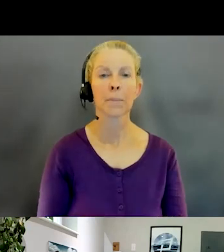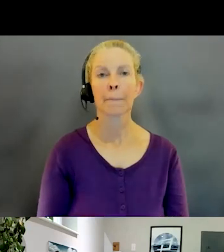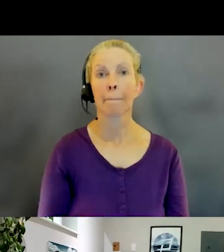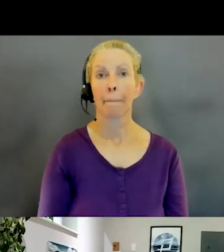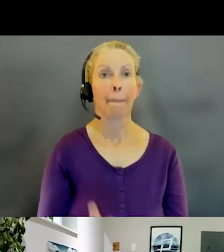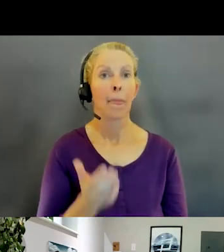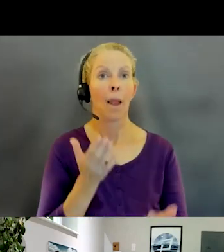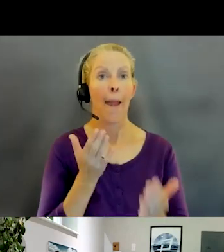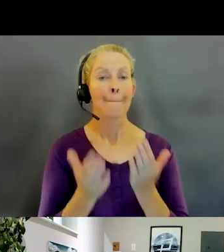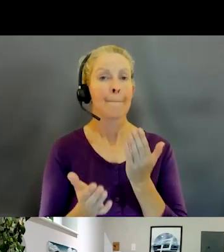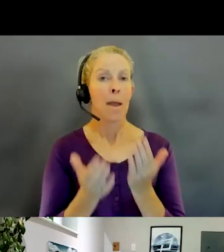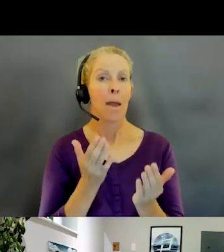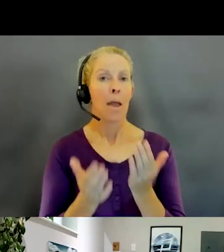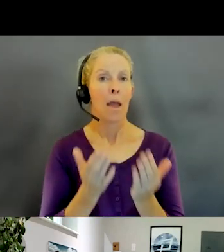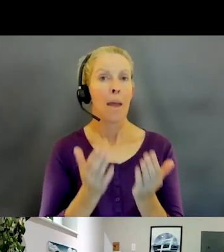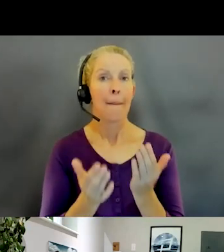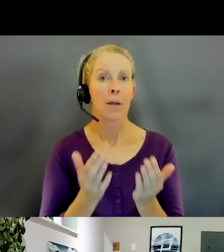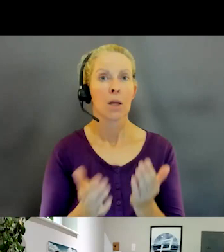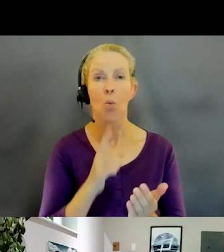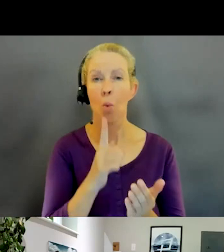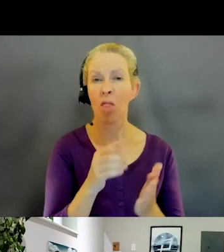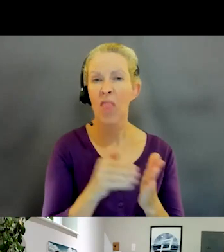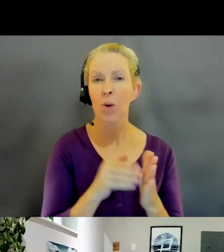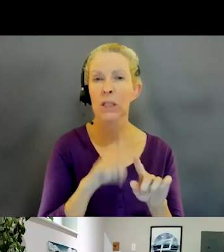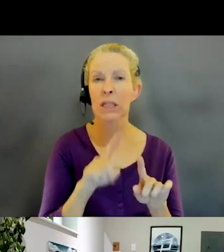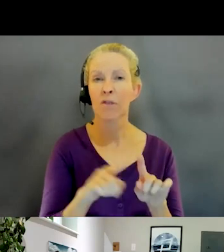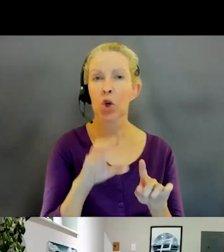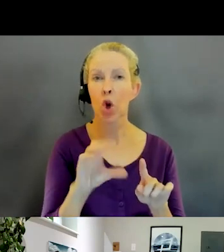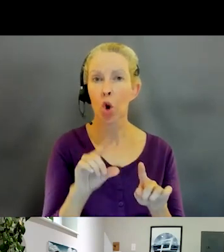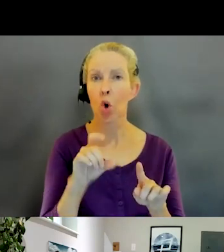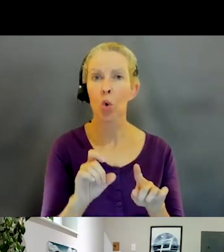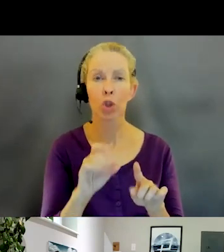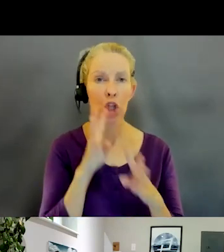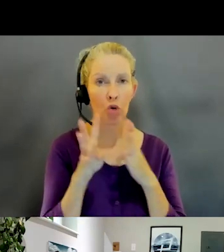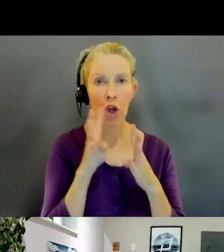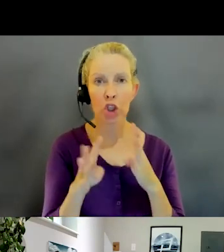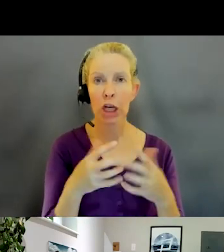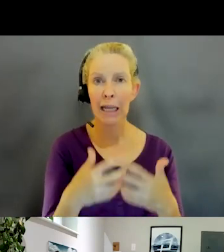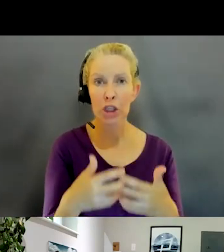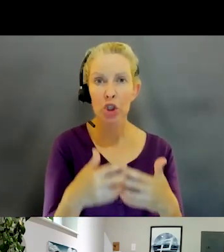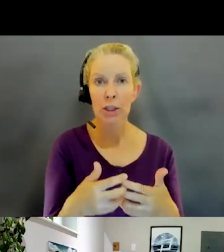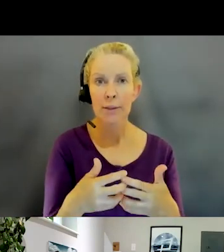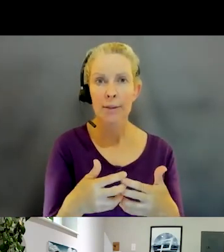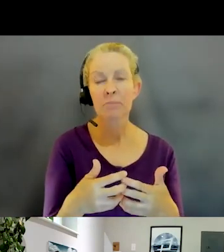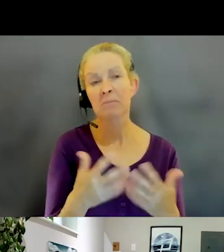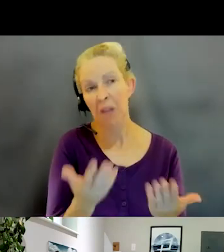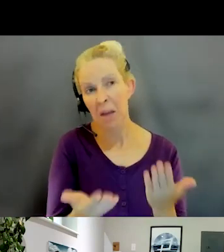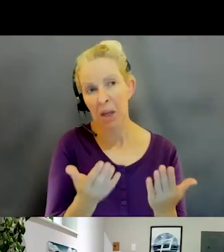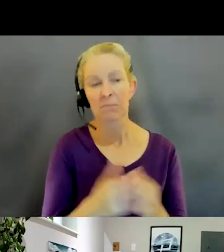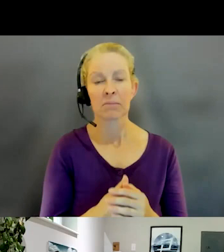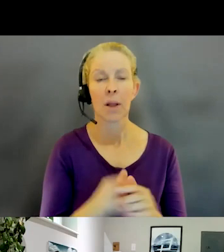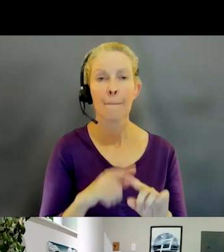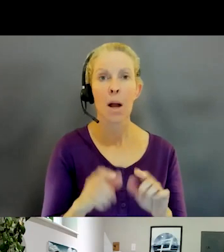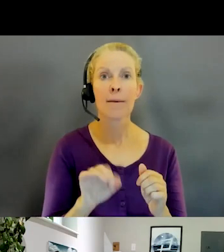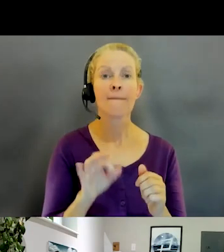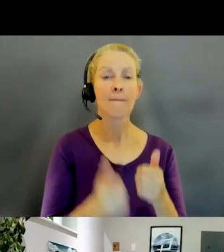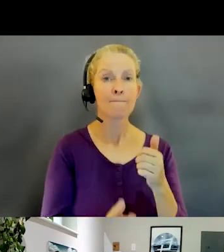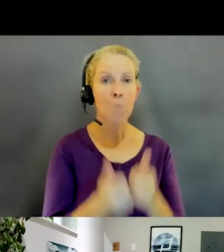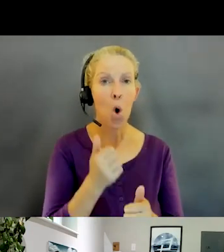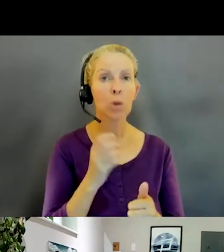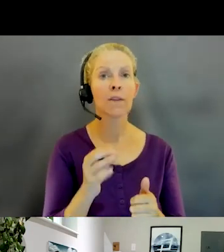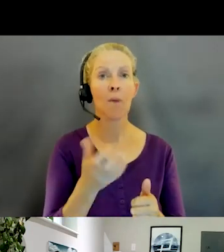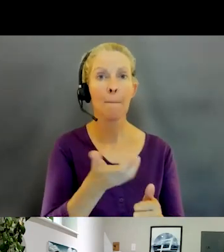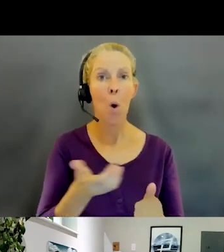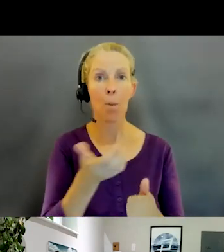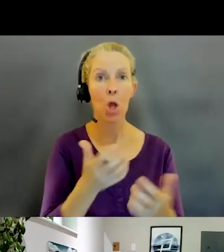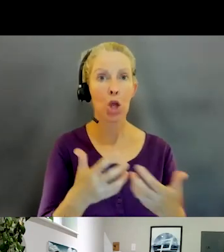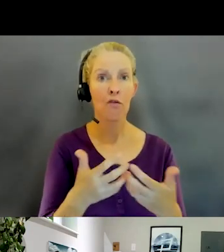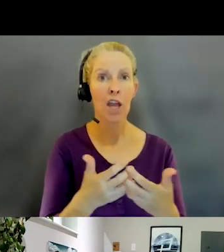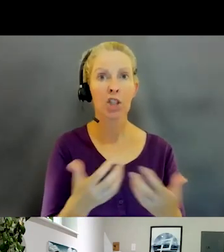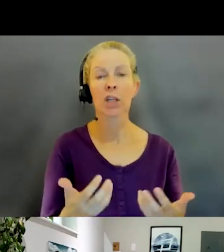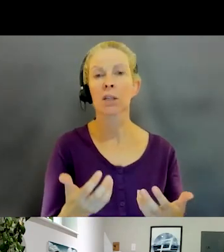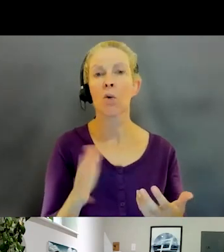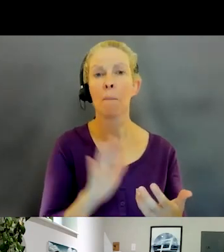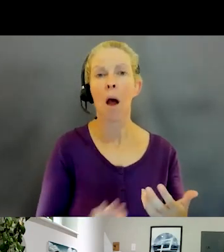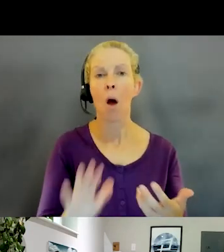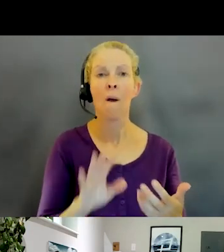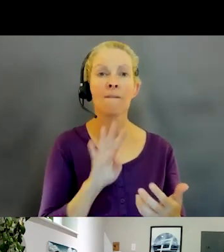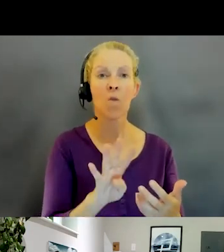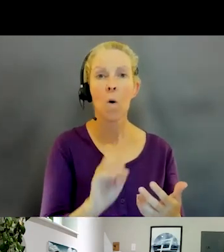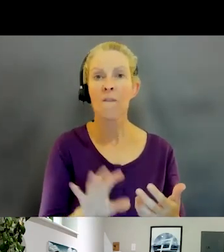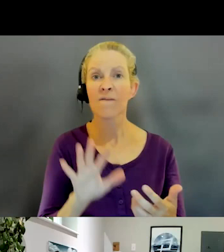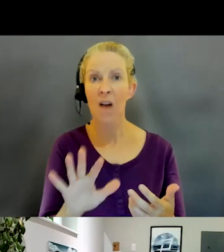to be a thousand cogeneration engines. But if the majority of native mobile -- y'all come I